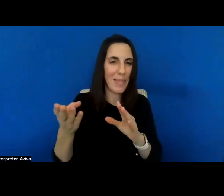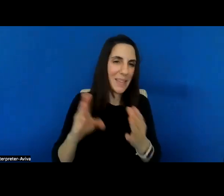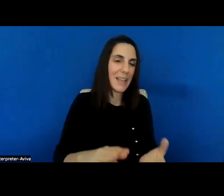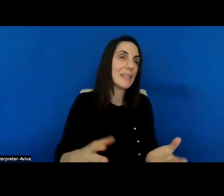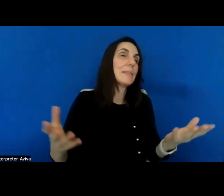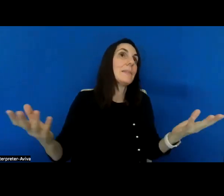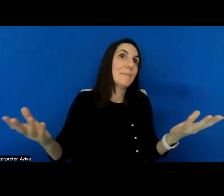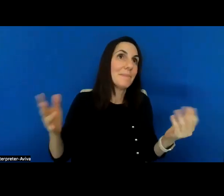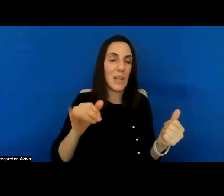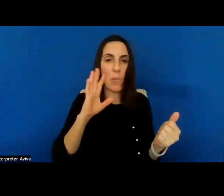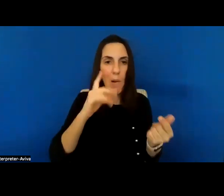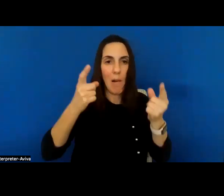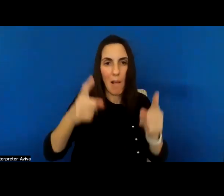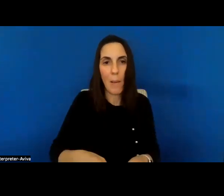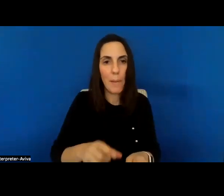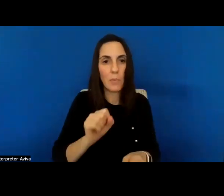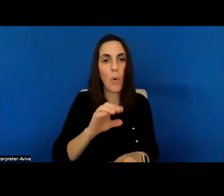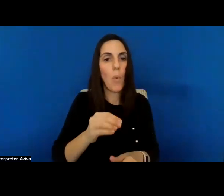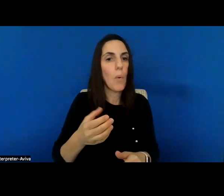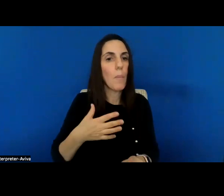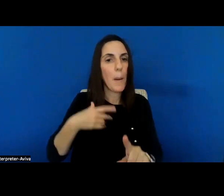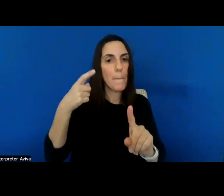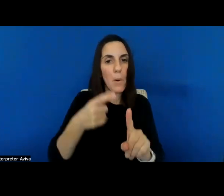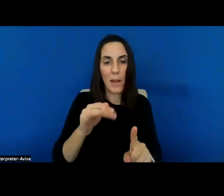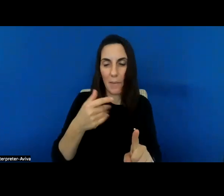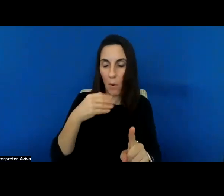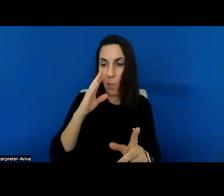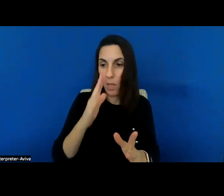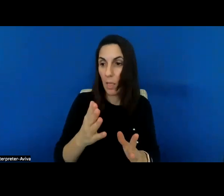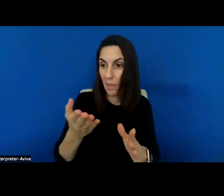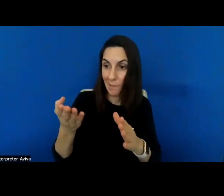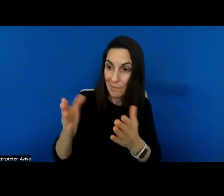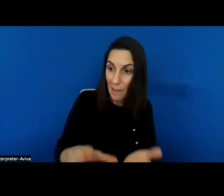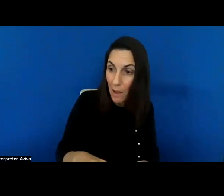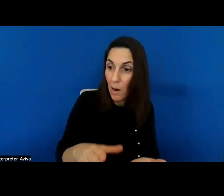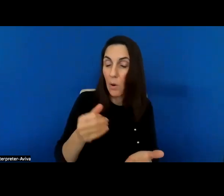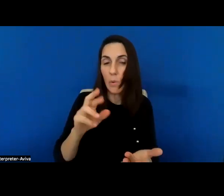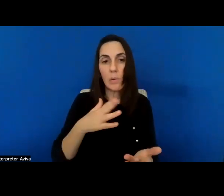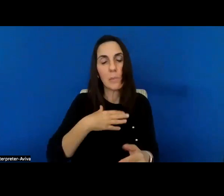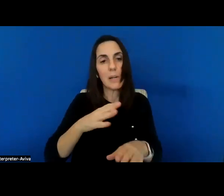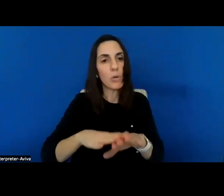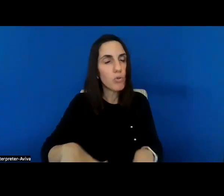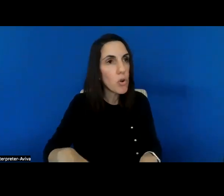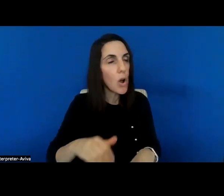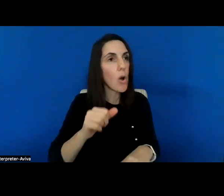11:34:20 And so questions are, if I pass, or my child, or loved one who has an able